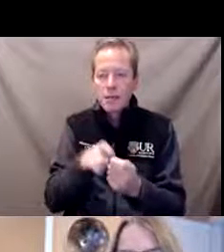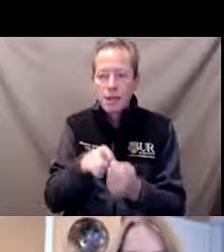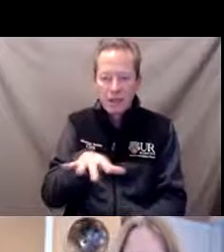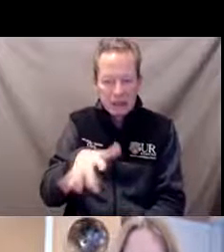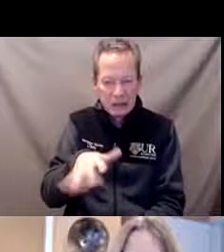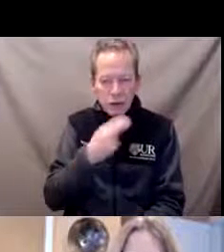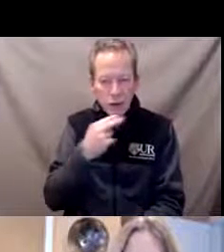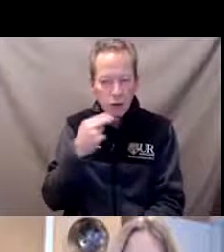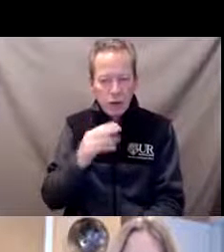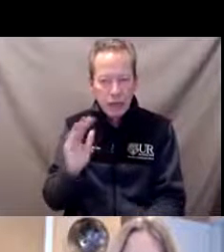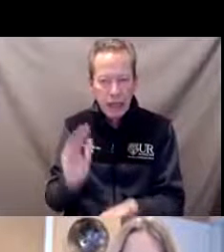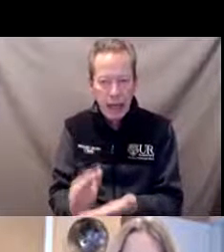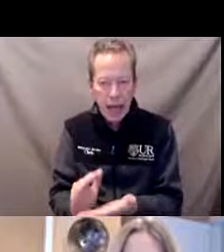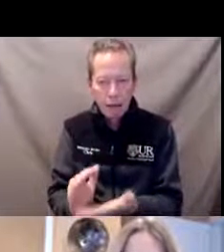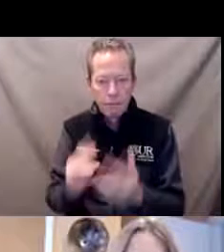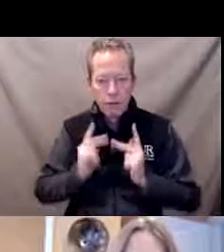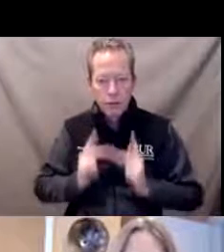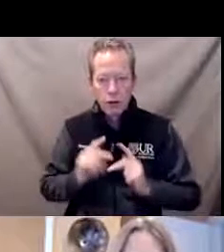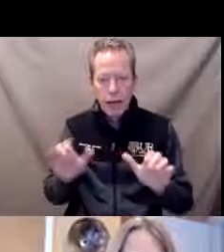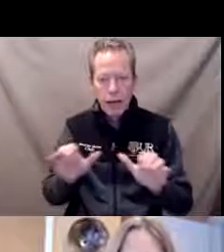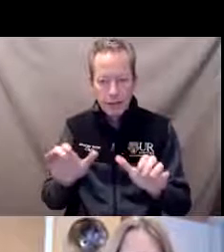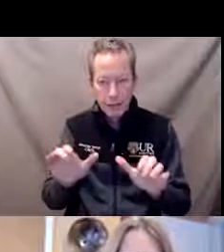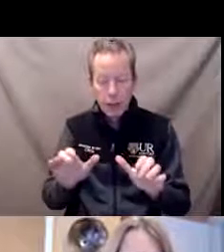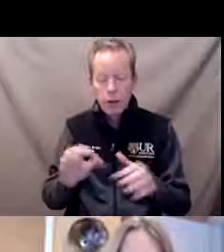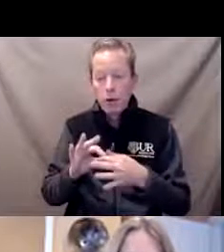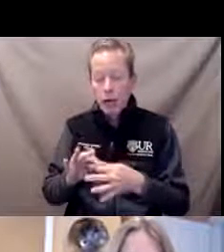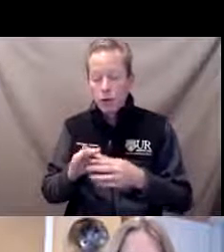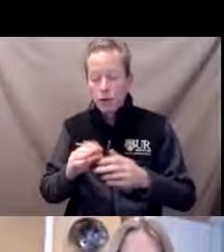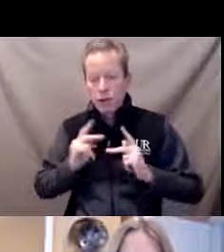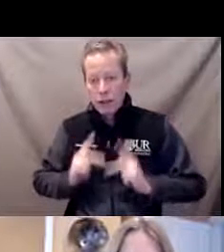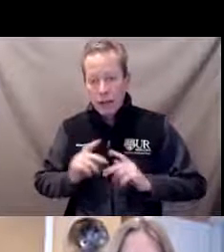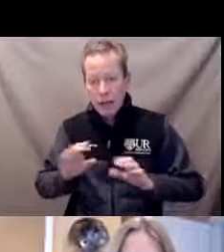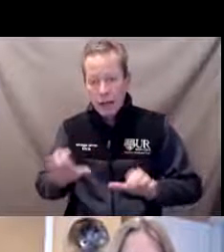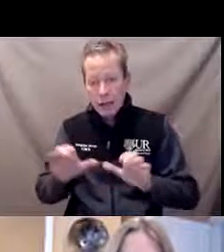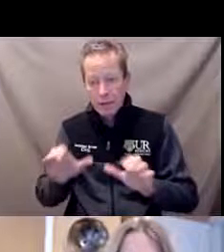physical activity. And when it comes to physical activity and people with intellectual disabilities